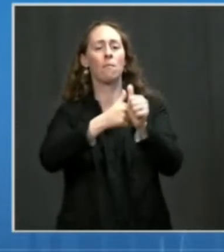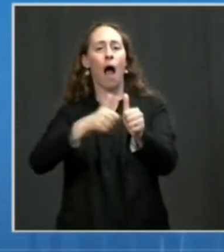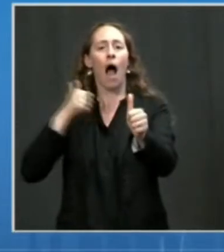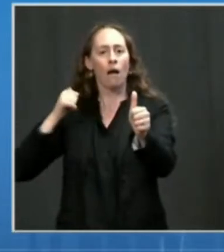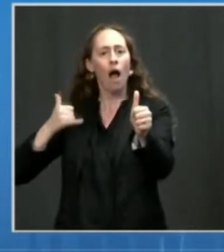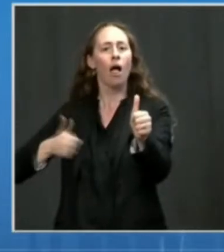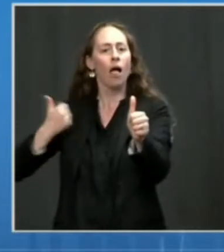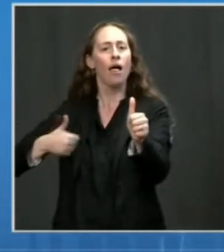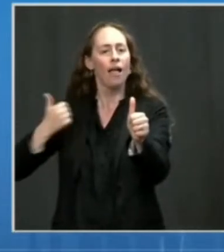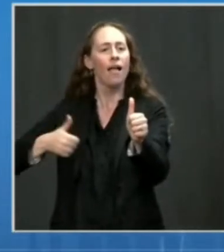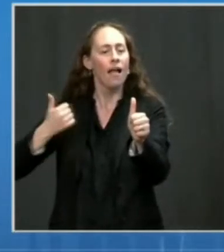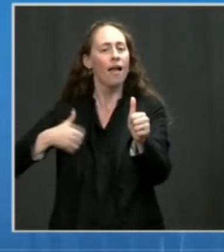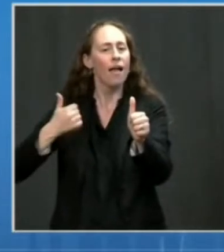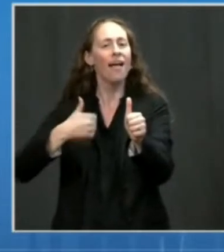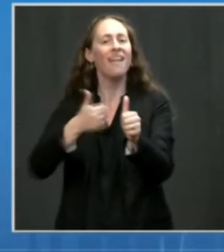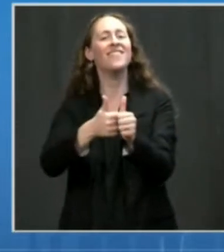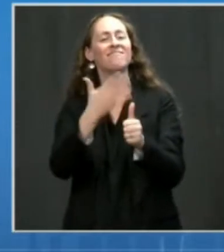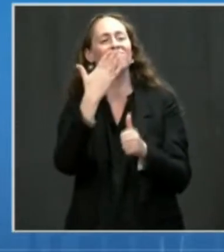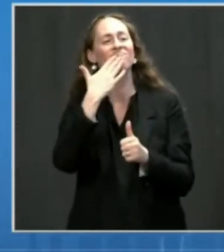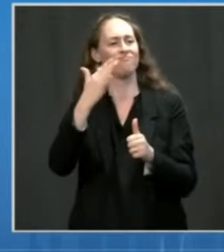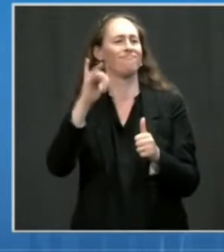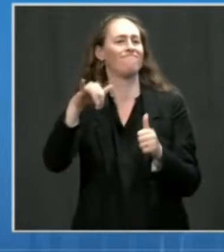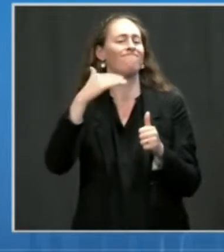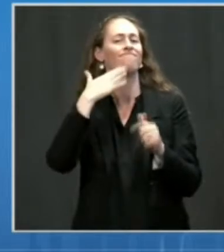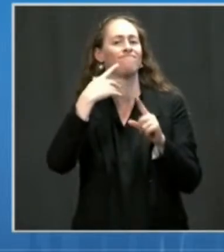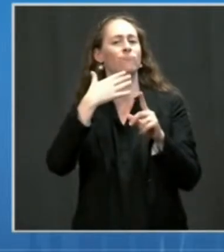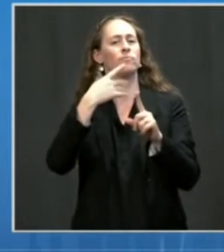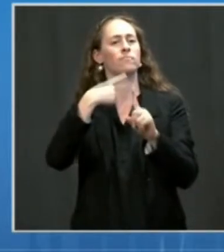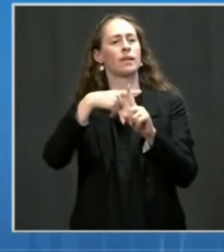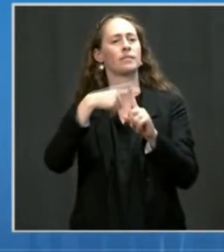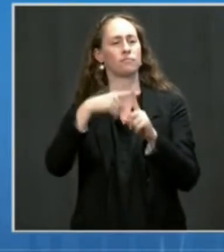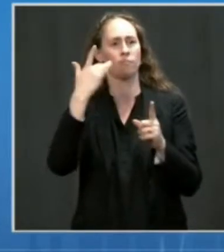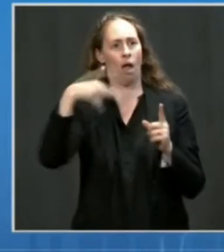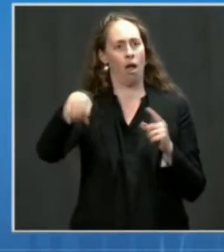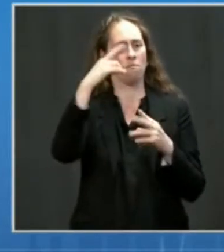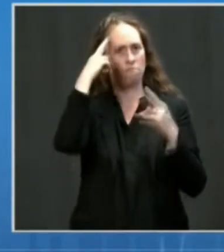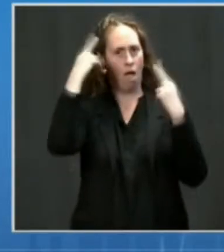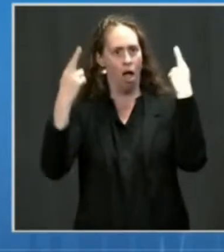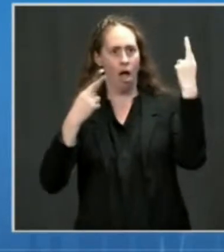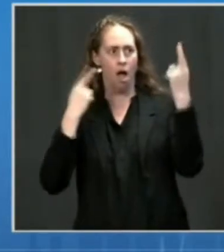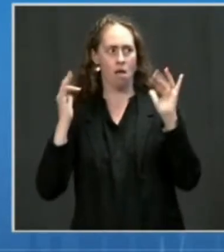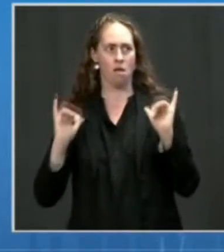THIS INCREASE IN VACCINATION RATES IN STATES THAT HAVE BEEN